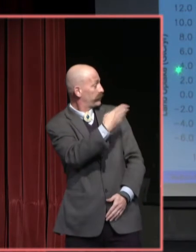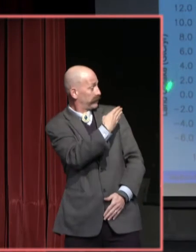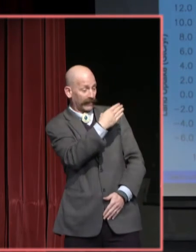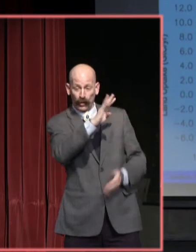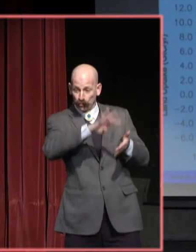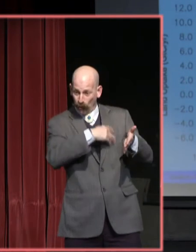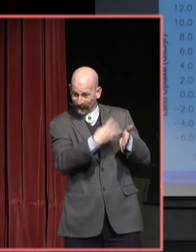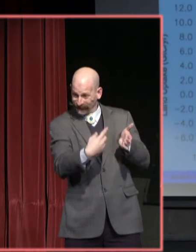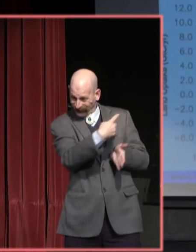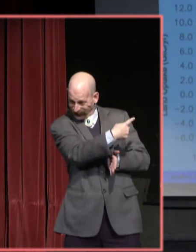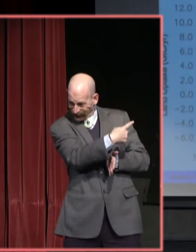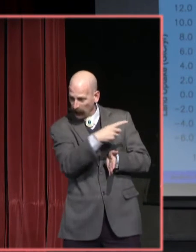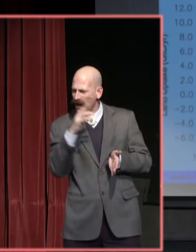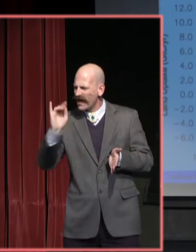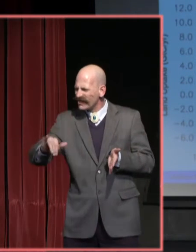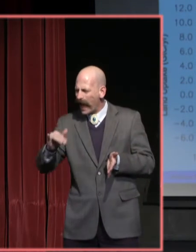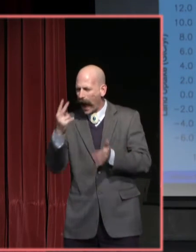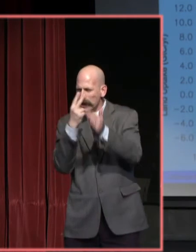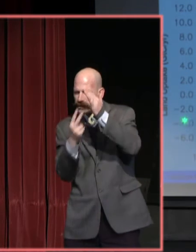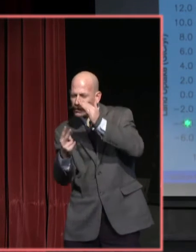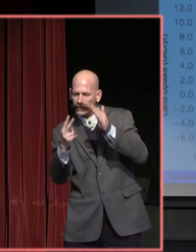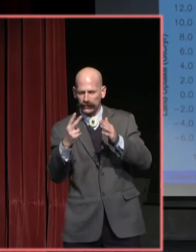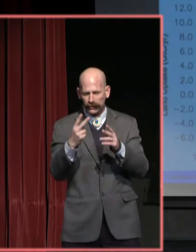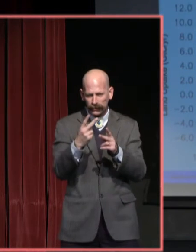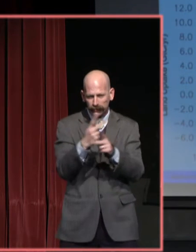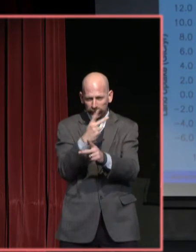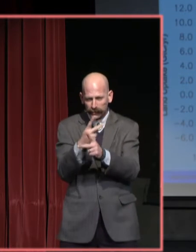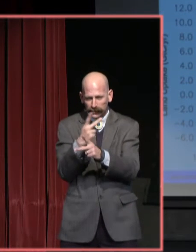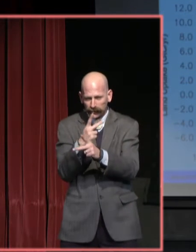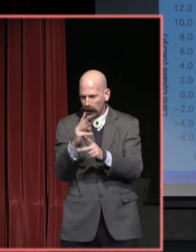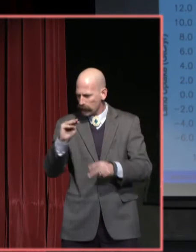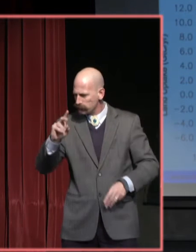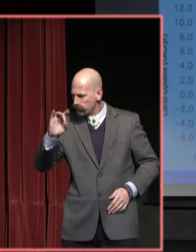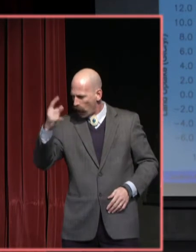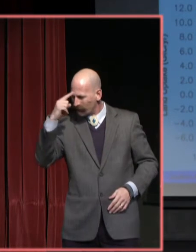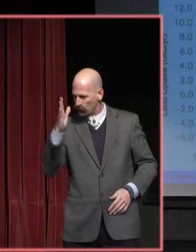these are from model data now, into the future to the year 2100